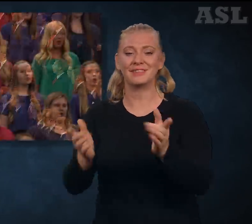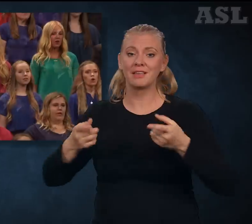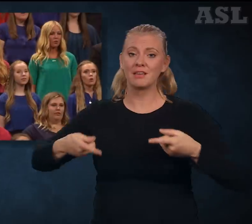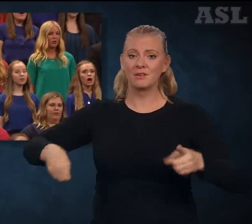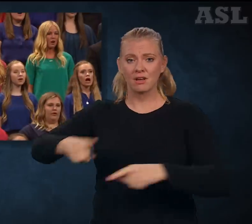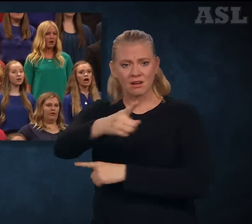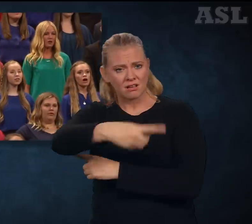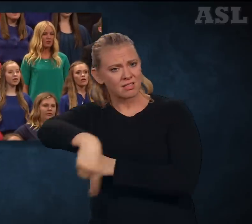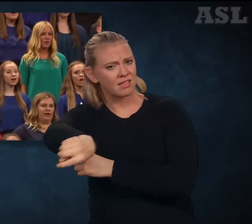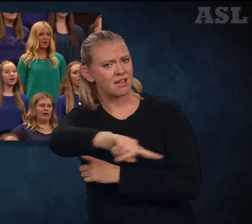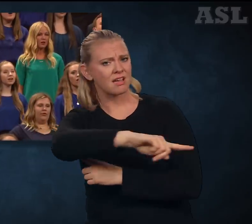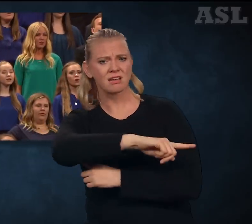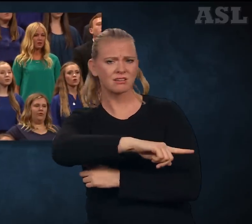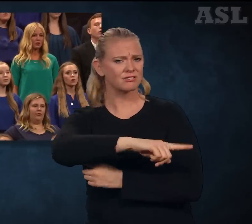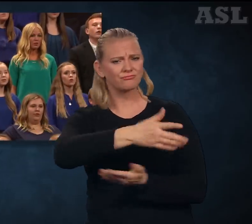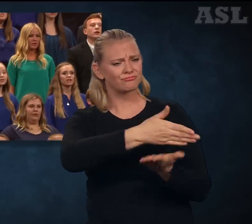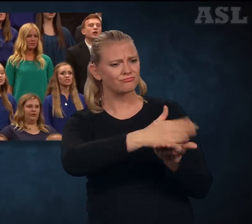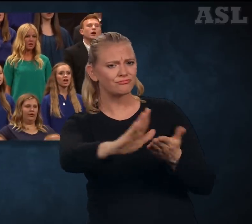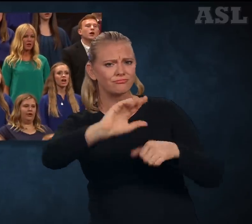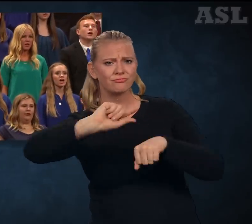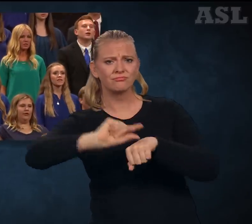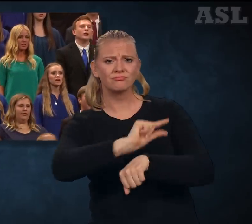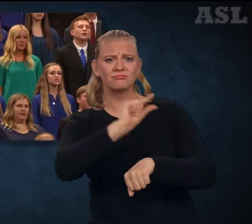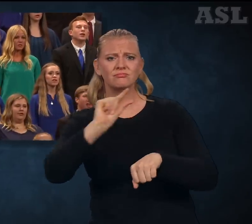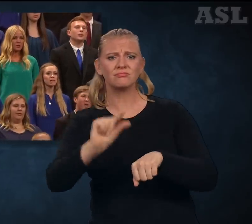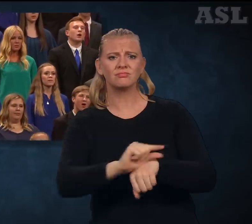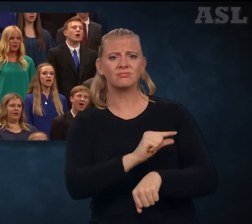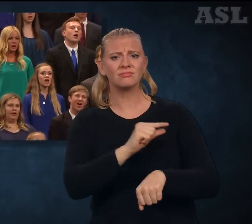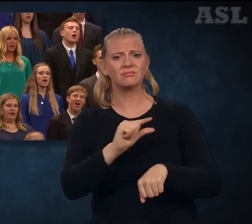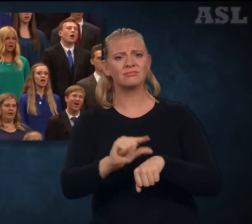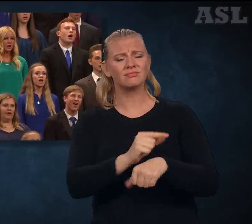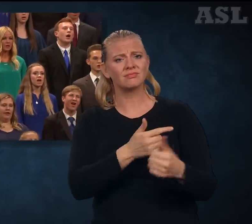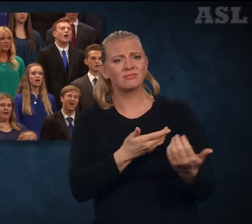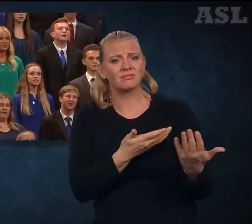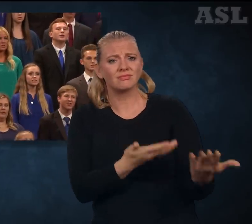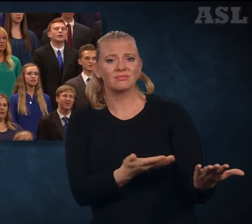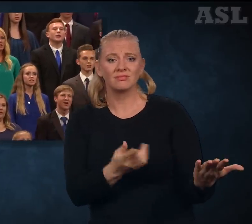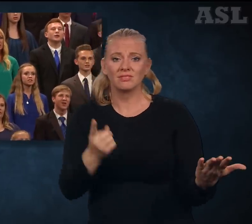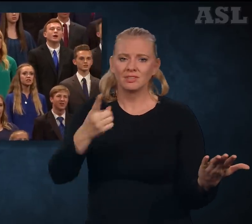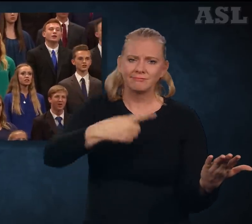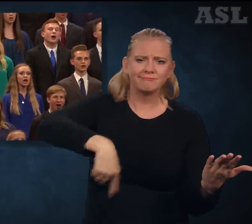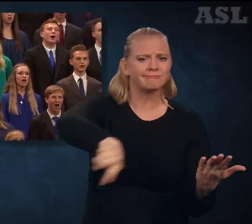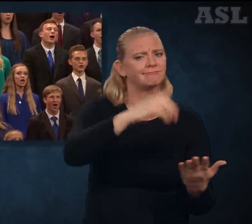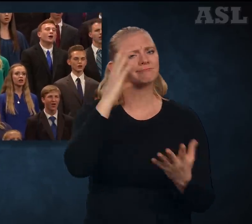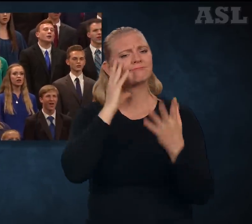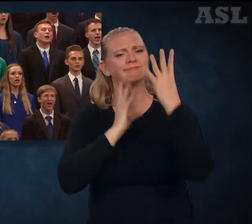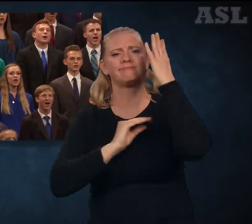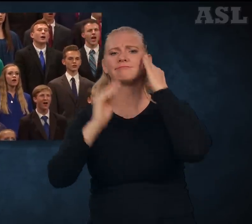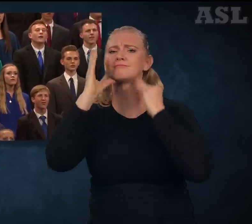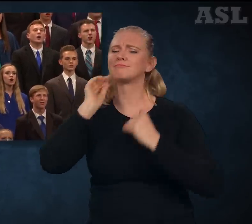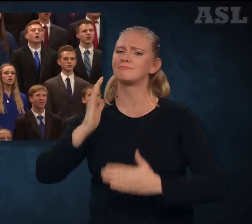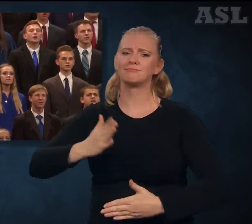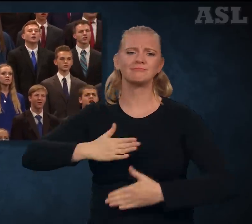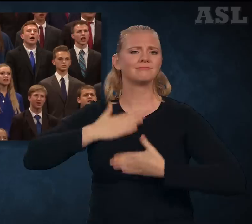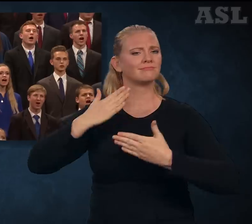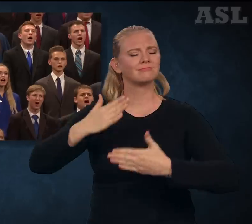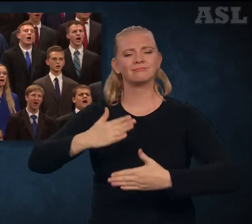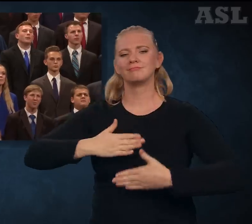THE HONEST AND FAITHFUL WILL GO, WHILE THEY WHO REJECT THIS GLAD MESSAGE